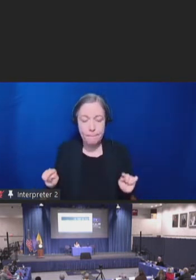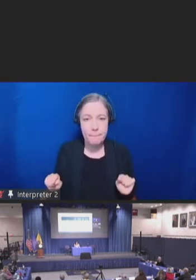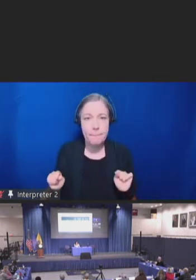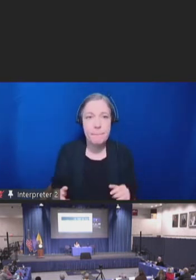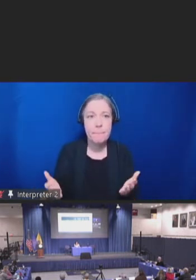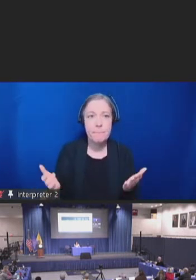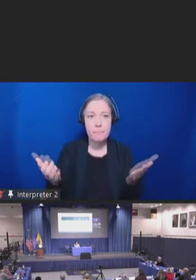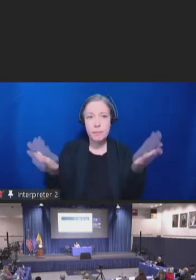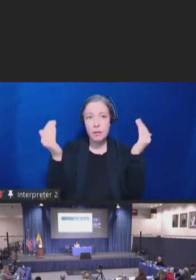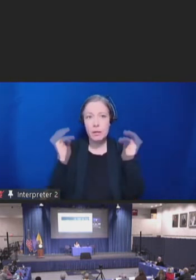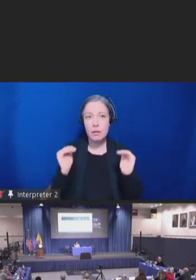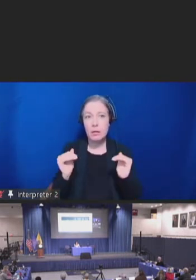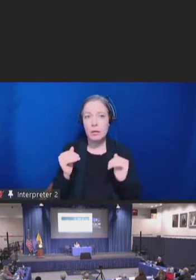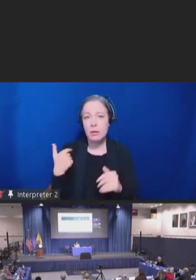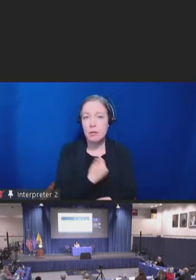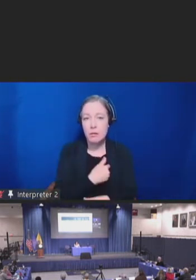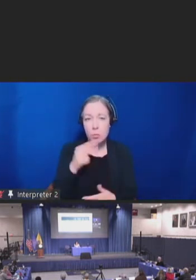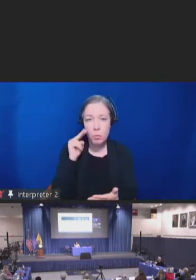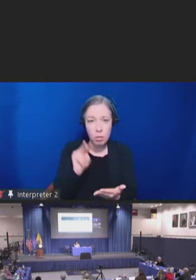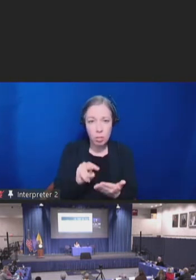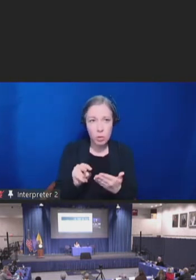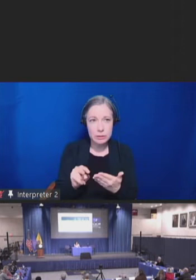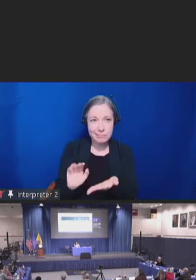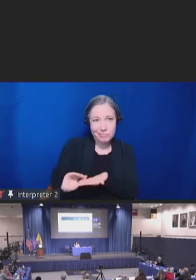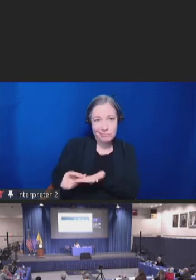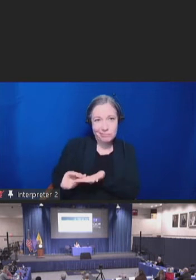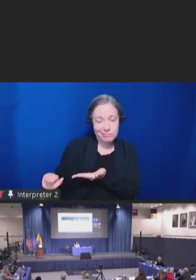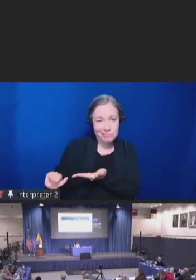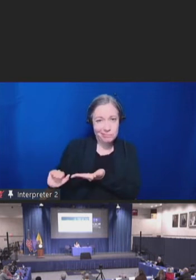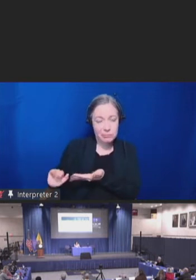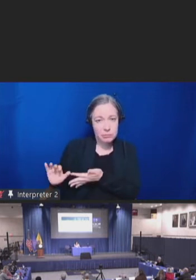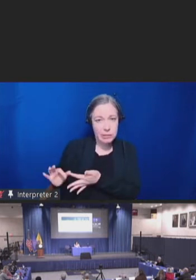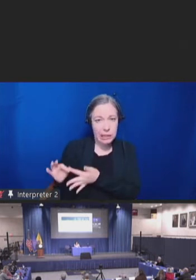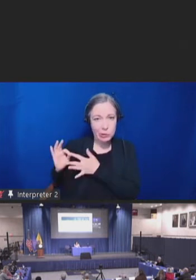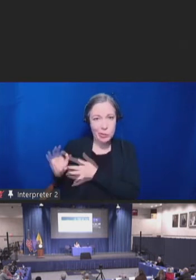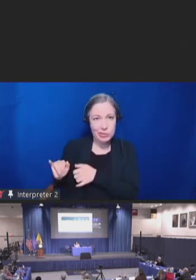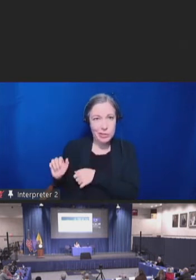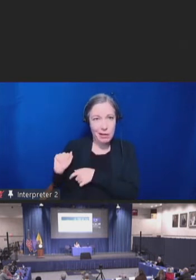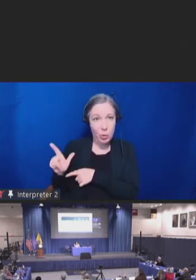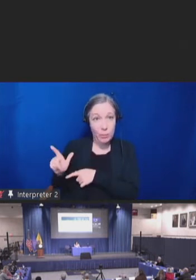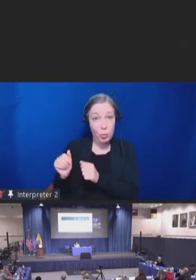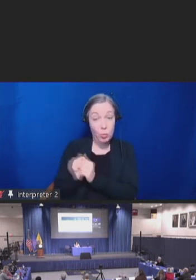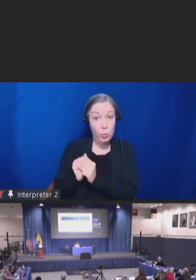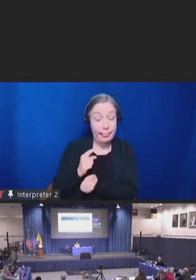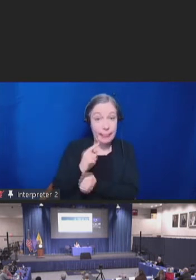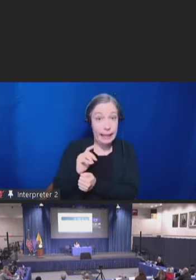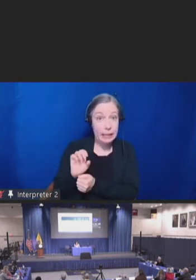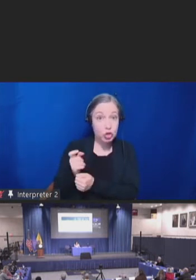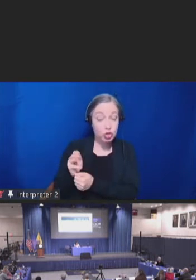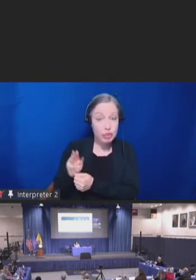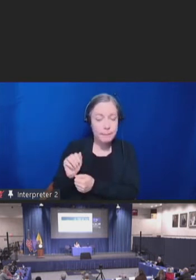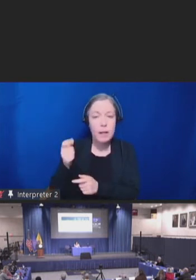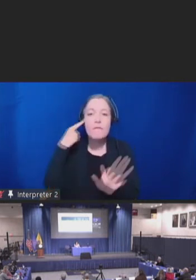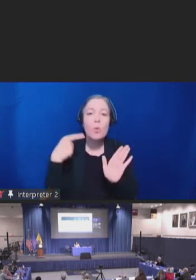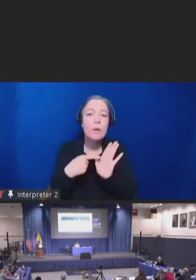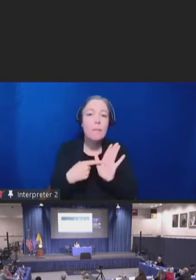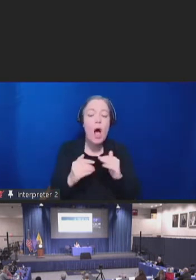Then we also looked at excluding aluminum at the extremes. Because maybe kids with less than a milligram or more than five milligrams of vaccine-associated